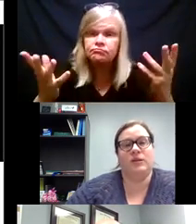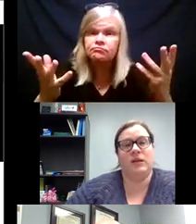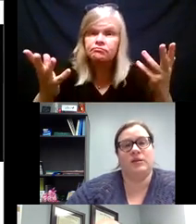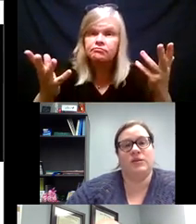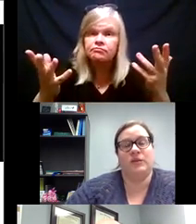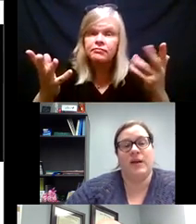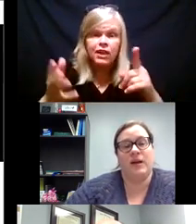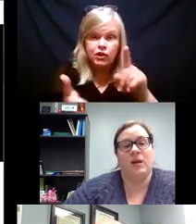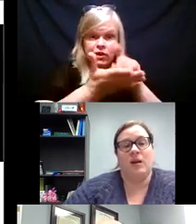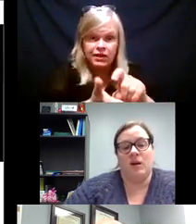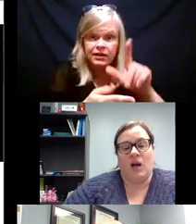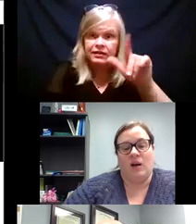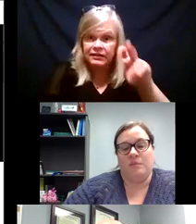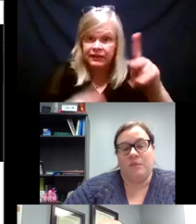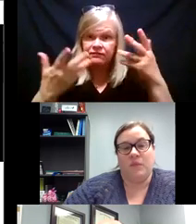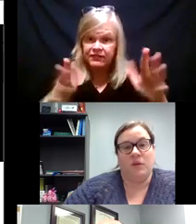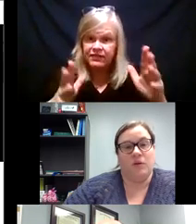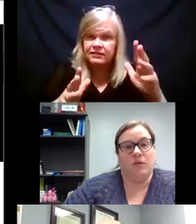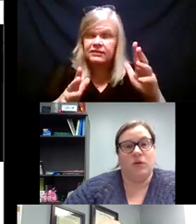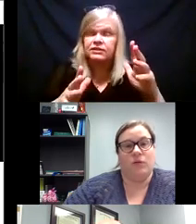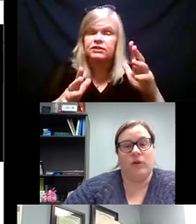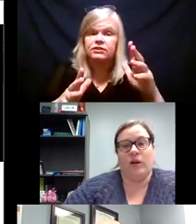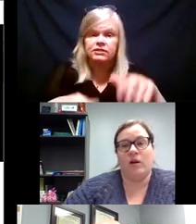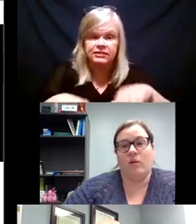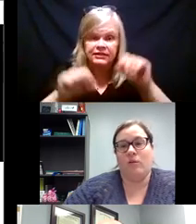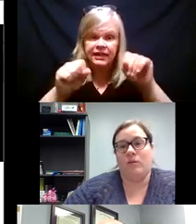TO TAKE THE SURVEY, YOU ARE FREE TO GO.